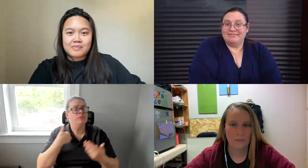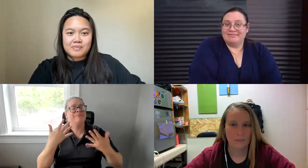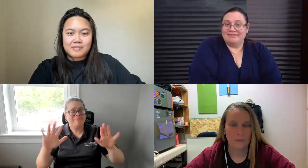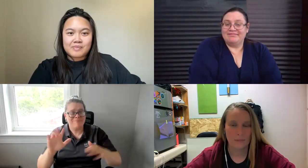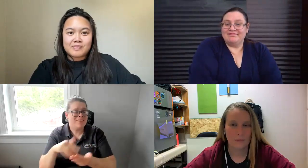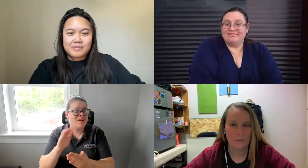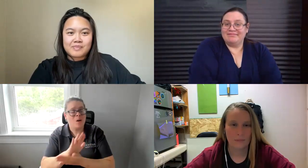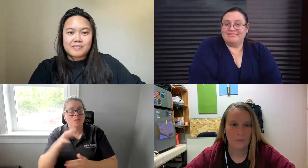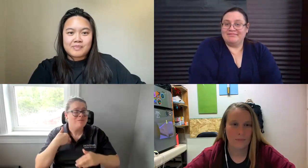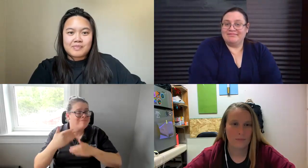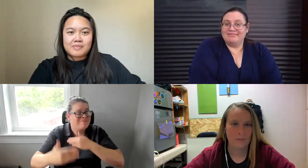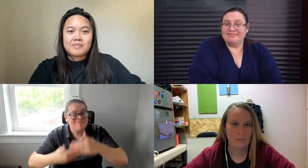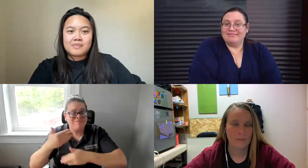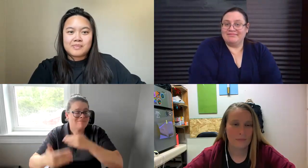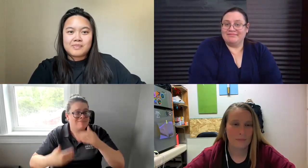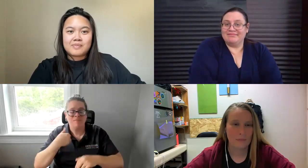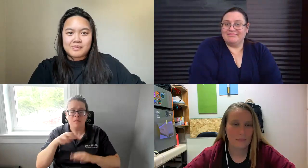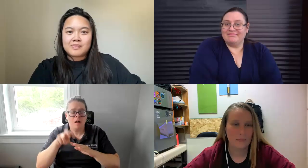So I graduated from college.